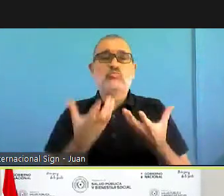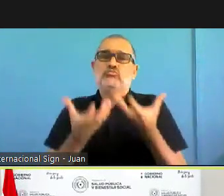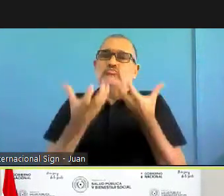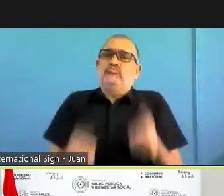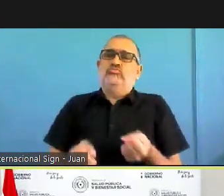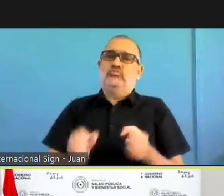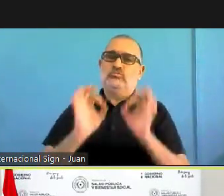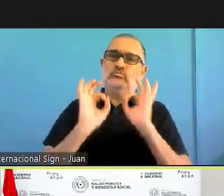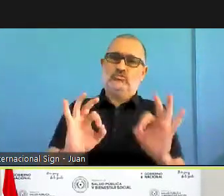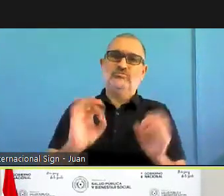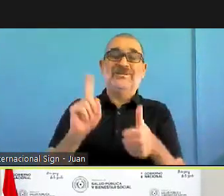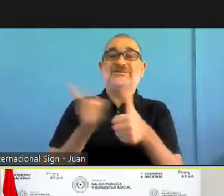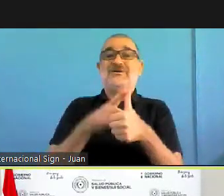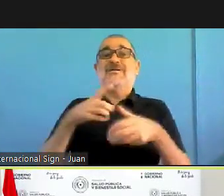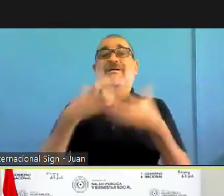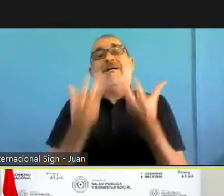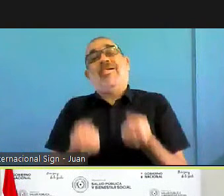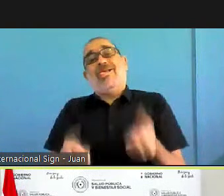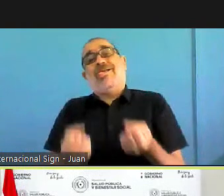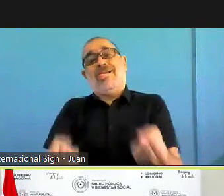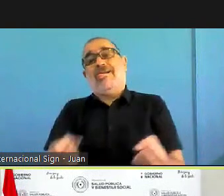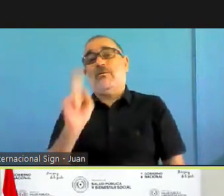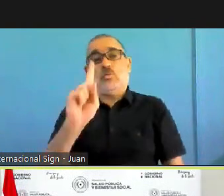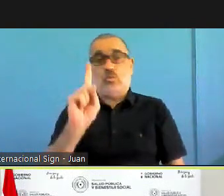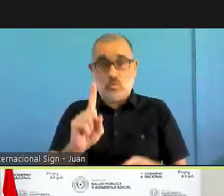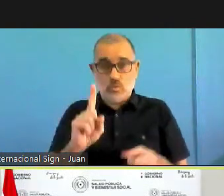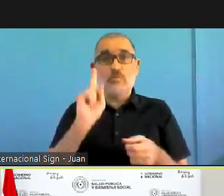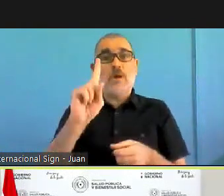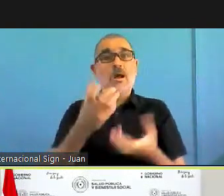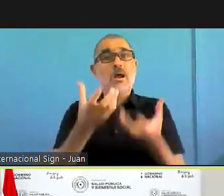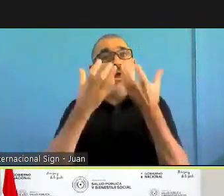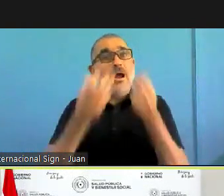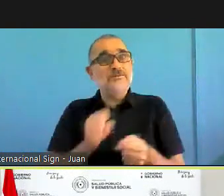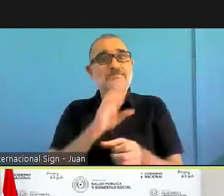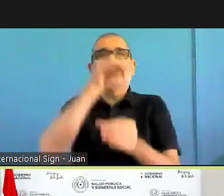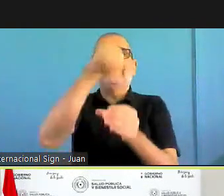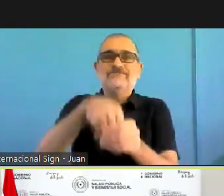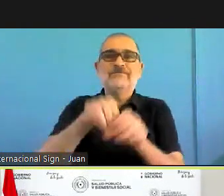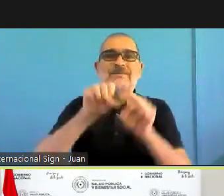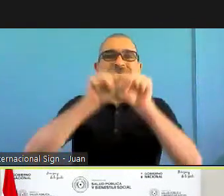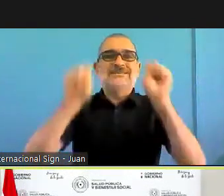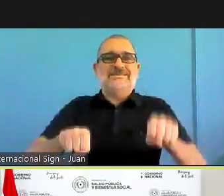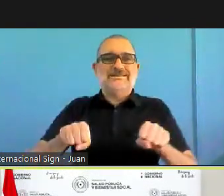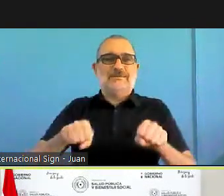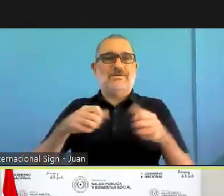They feel part of the system. They are trained.